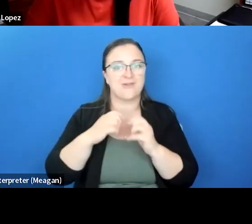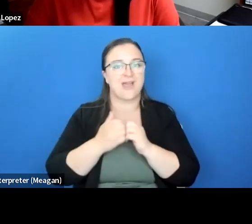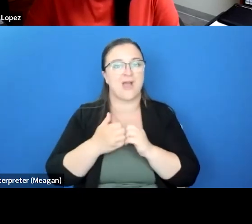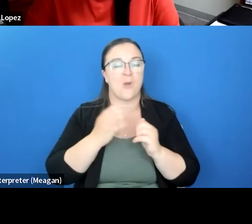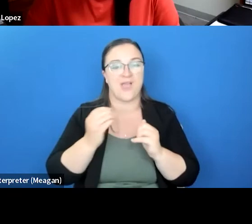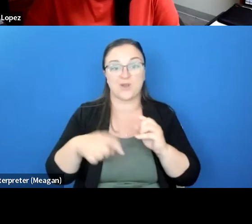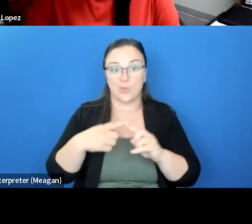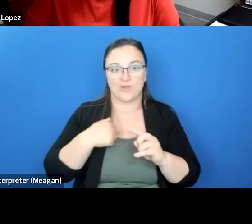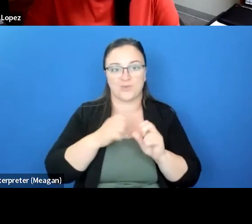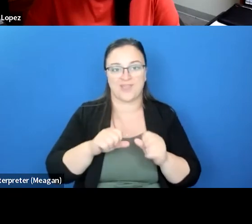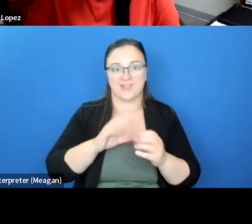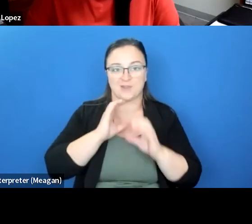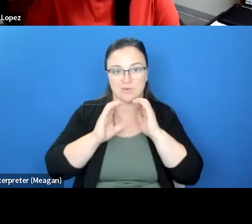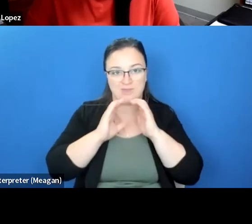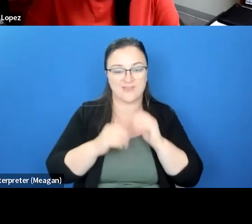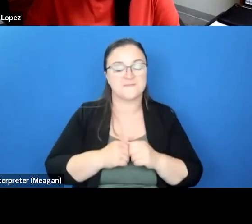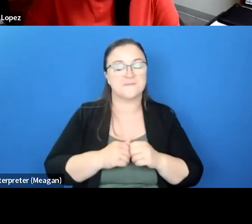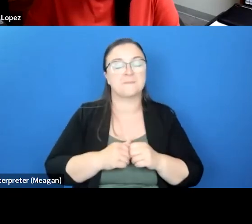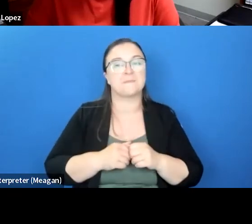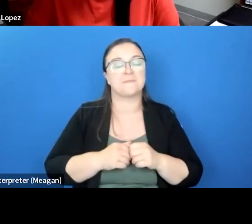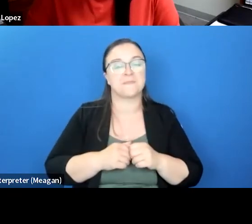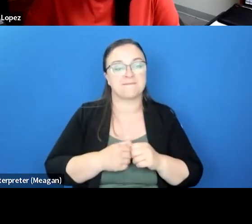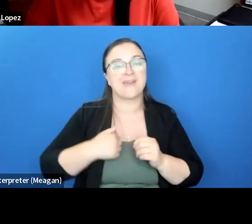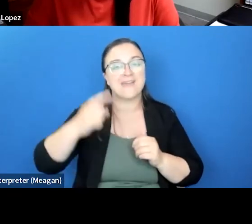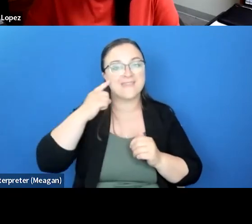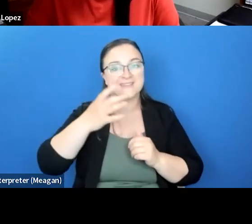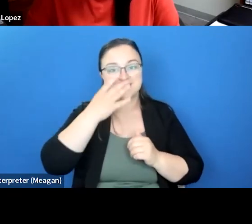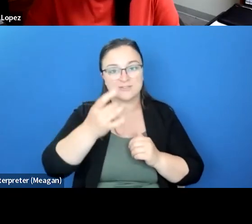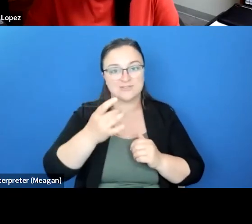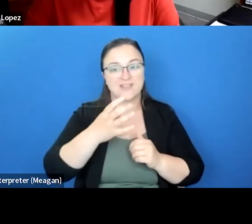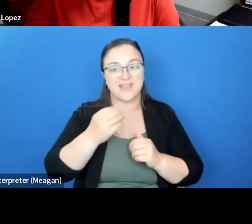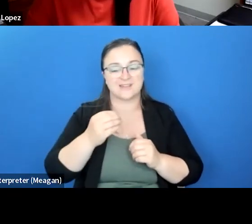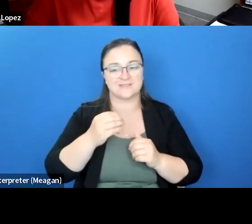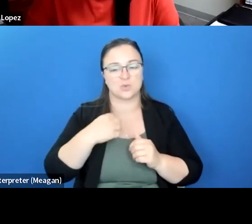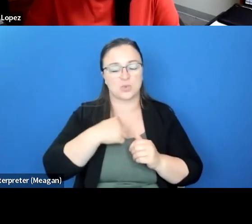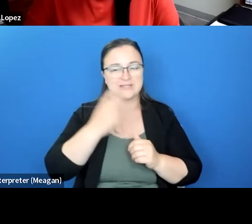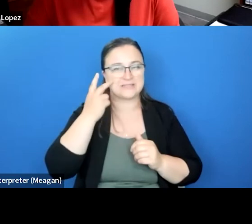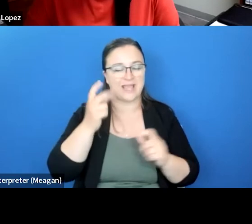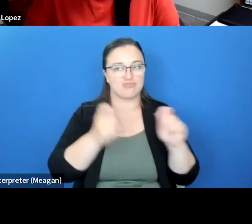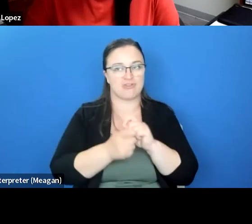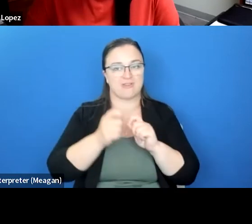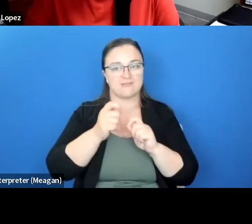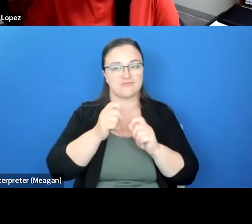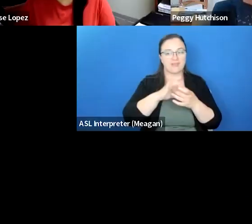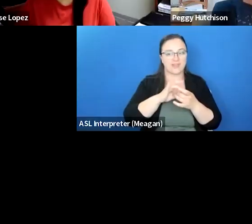What I think is also really interesting and culturally we we've seen a shift as of late for improving sort of self care